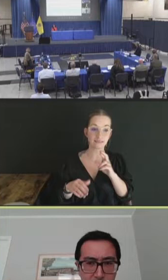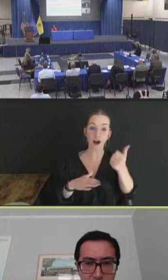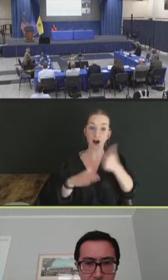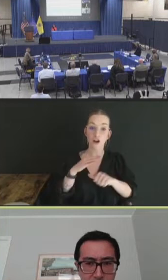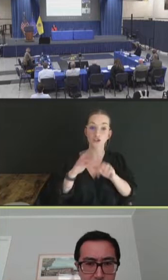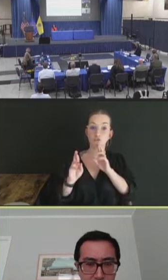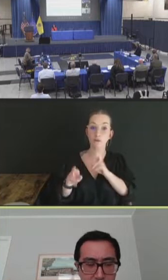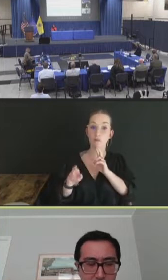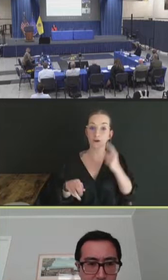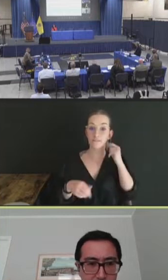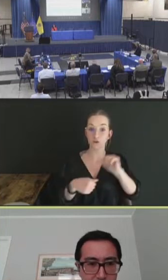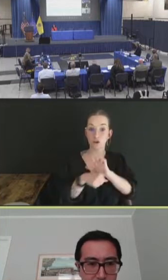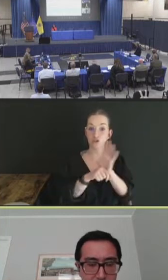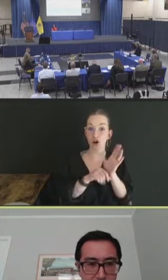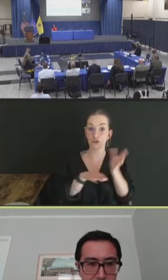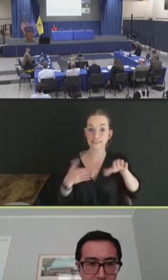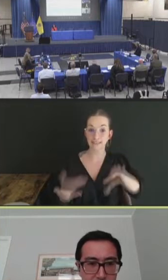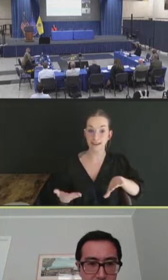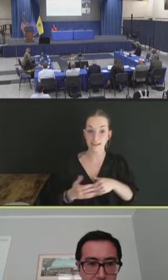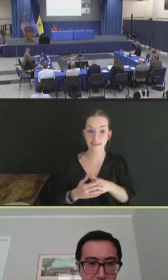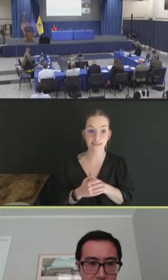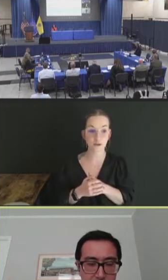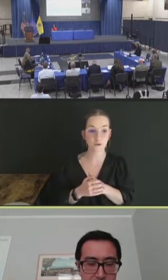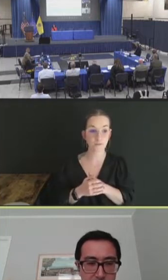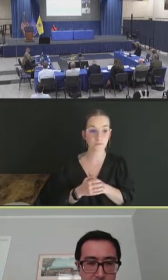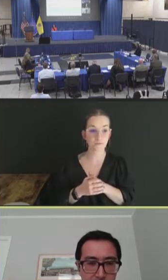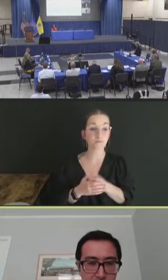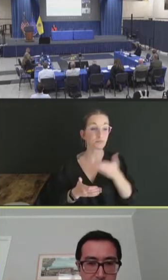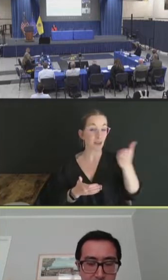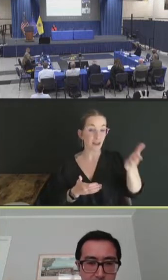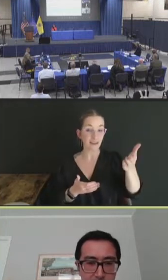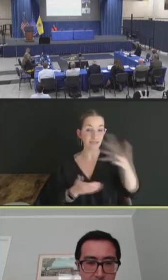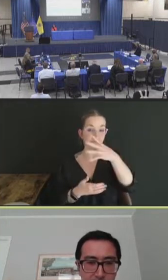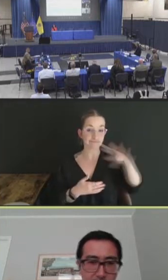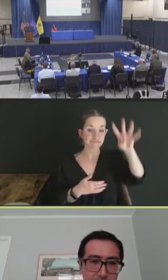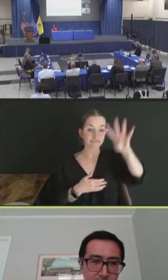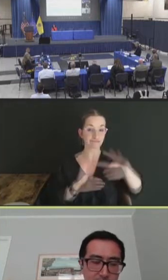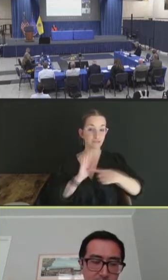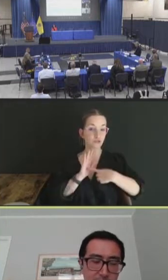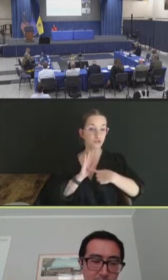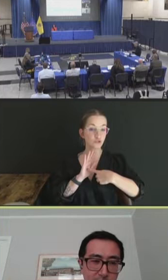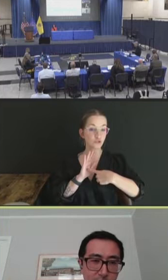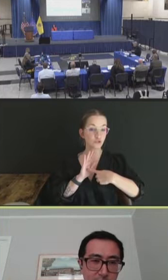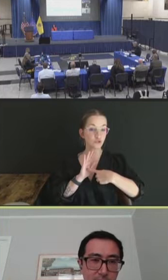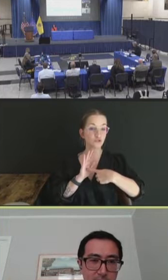This basically illustrates the idea about the [unintelligible] we're talking of what